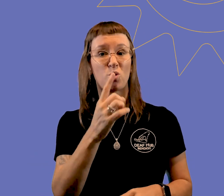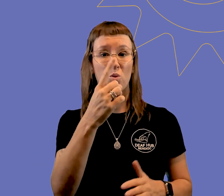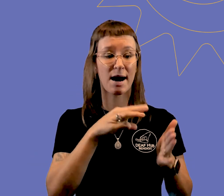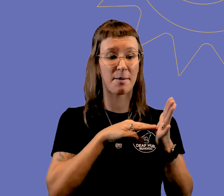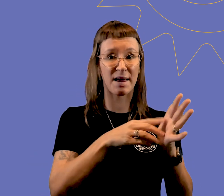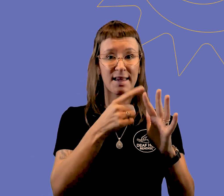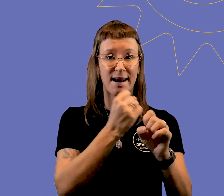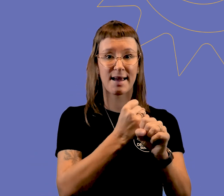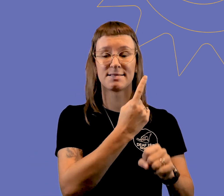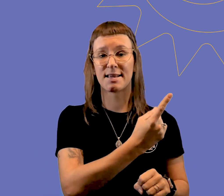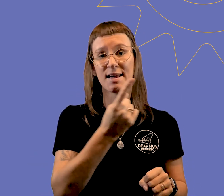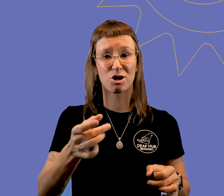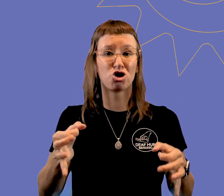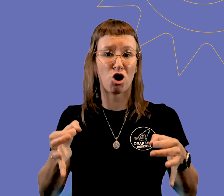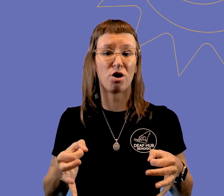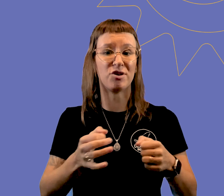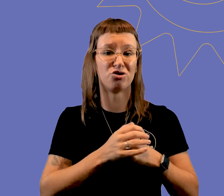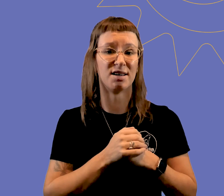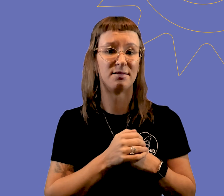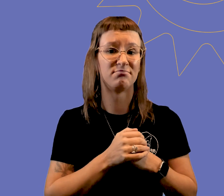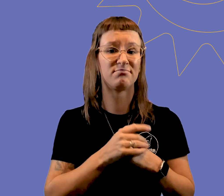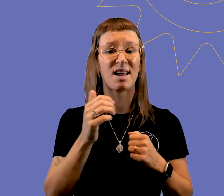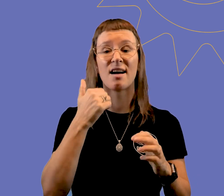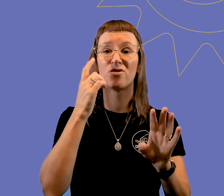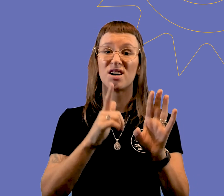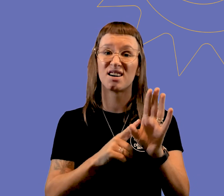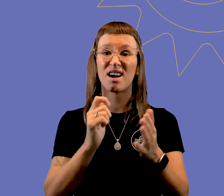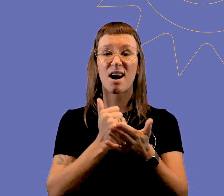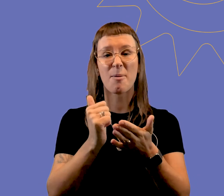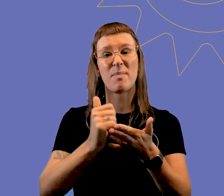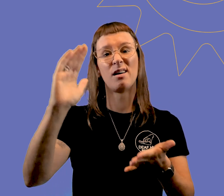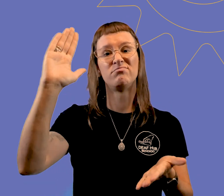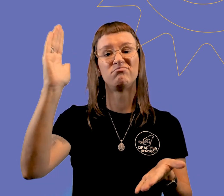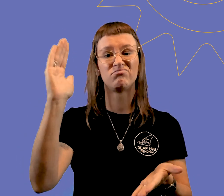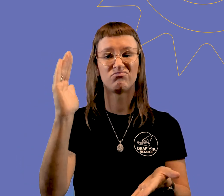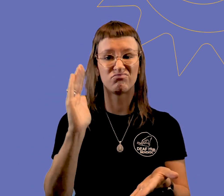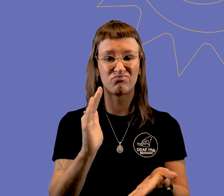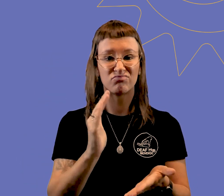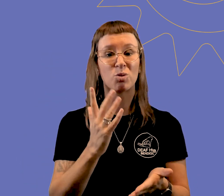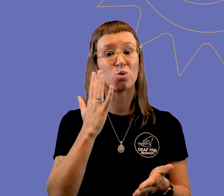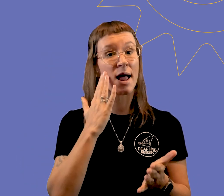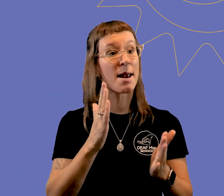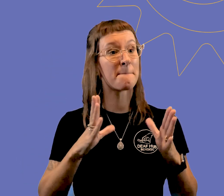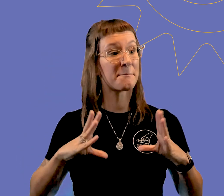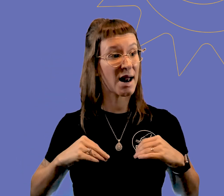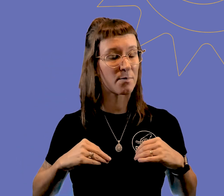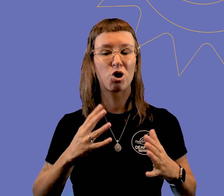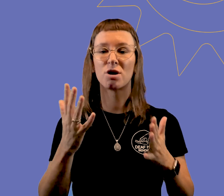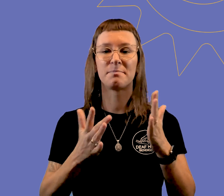Women are born with about a million eggs in each ovary. These decline over the years, and by menopause there are no active eggs left.